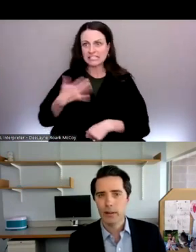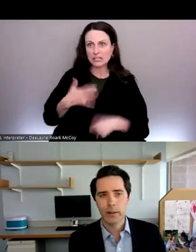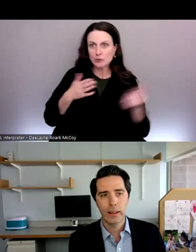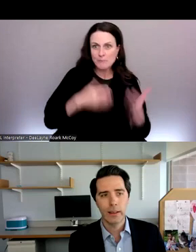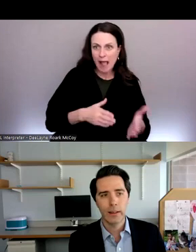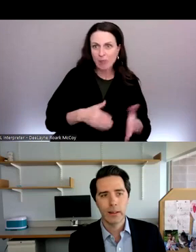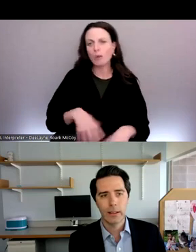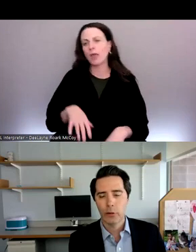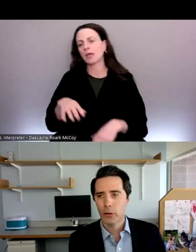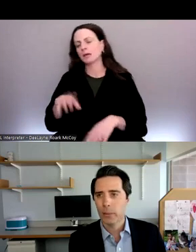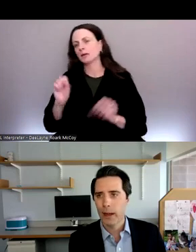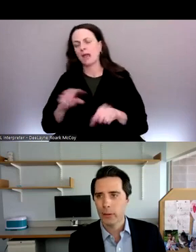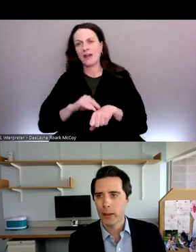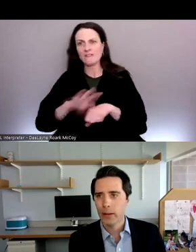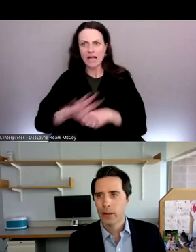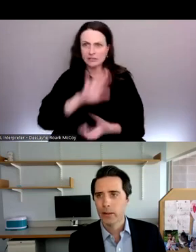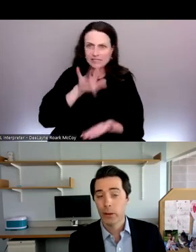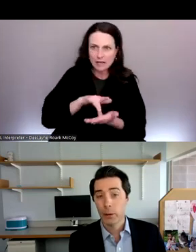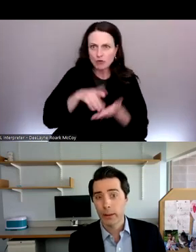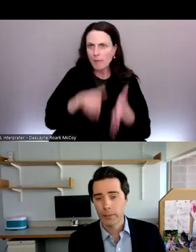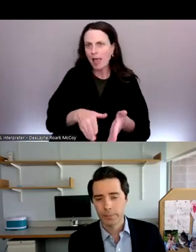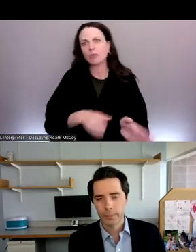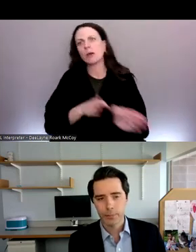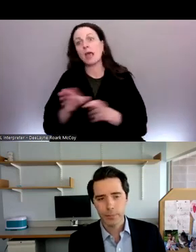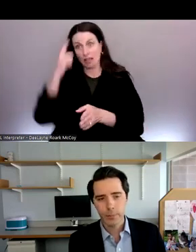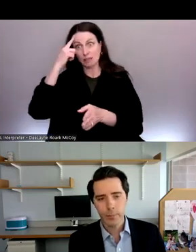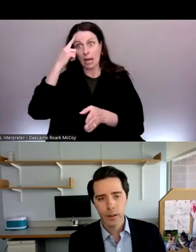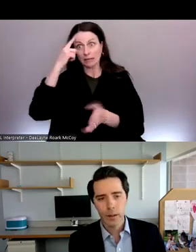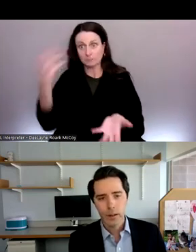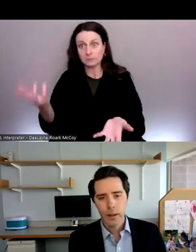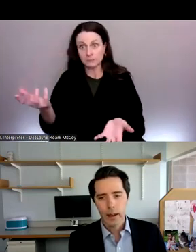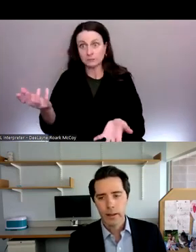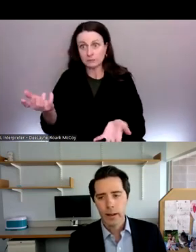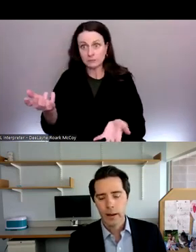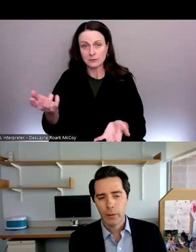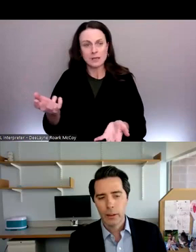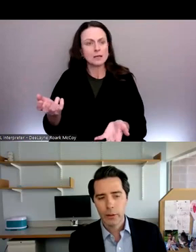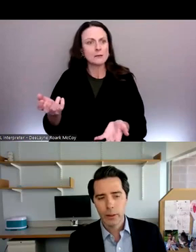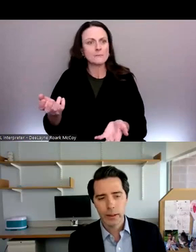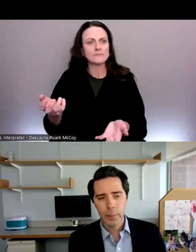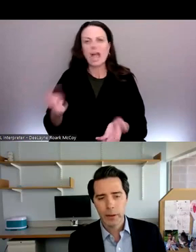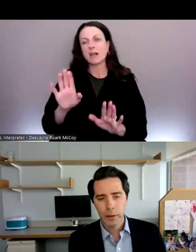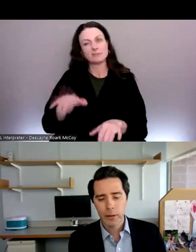the central pathway so the brain